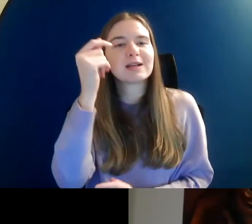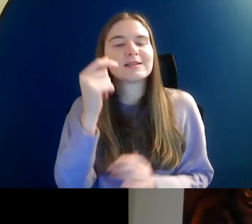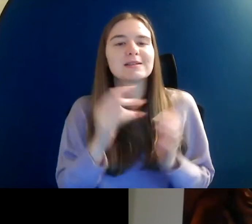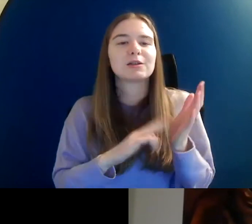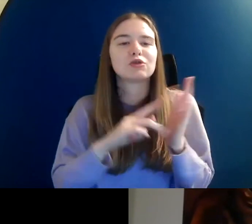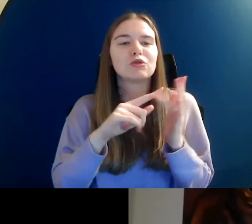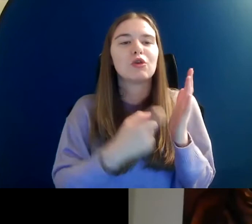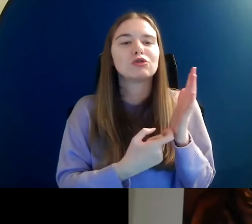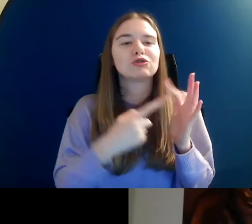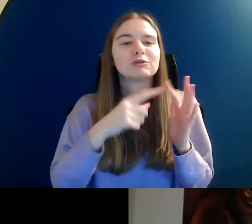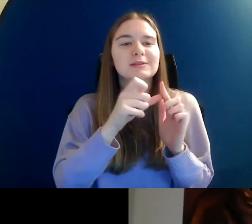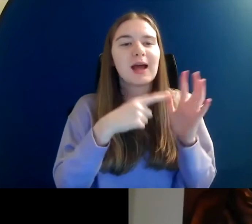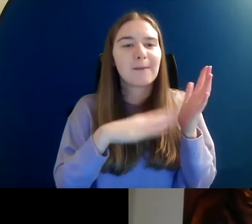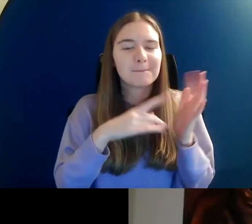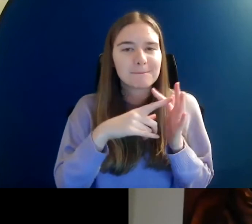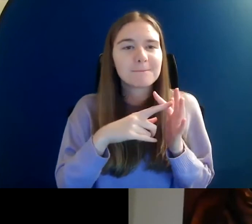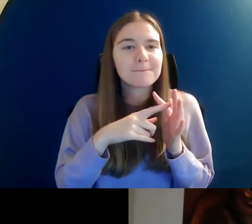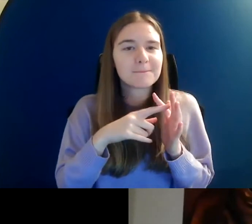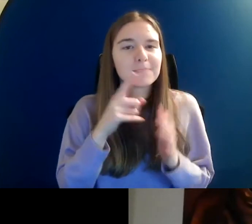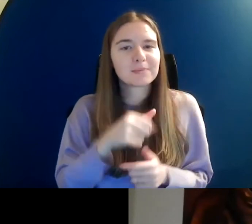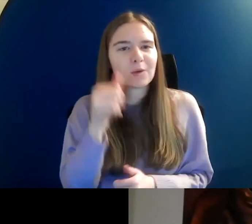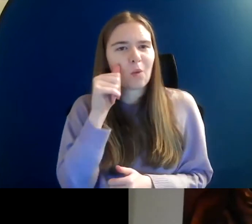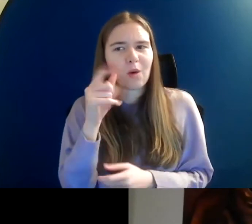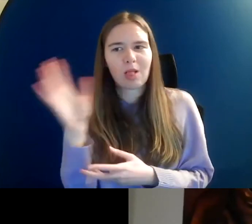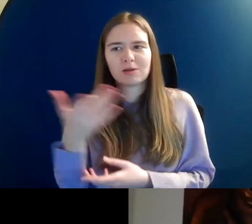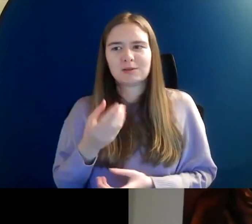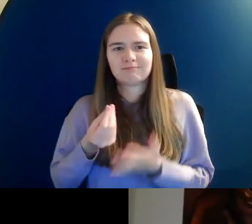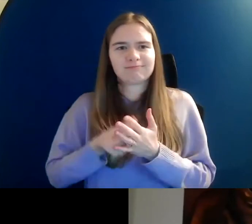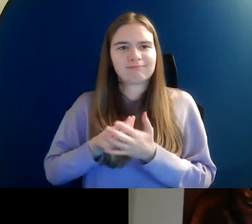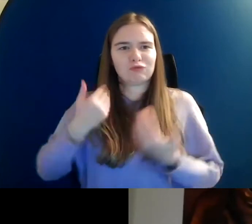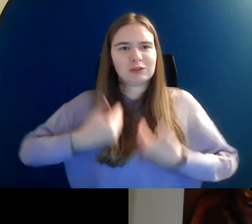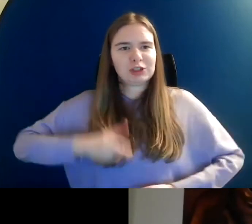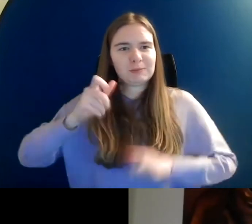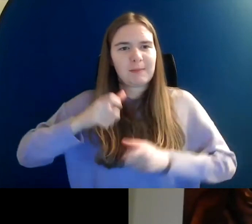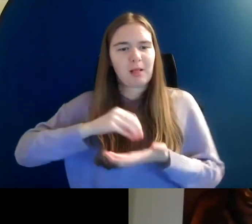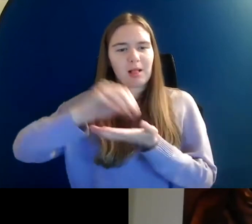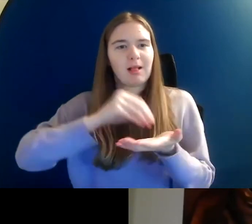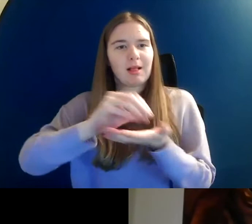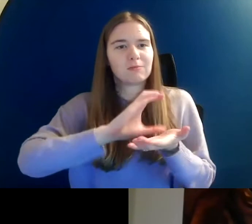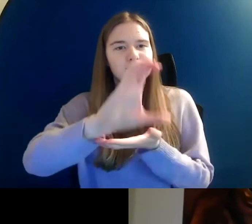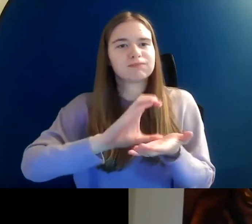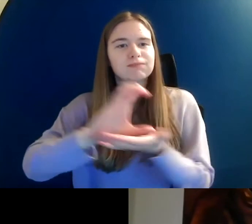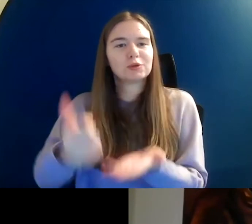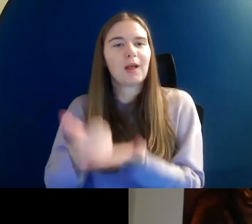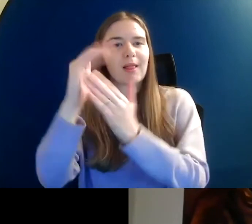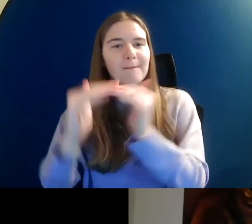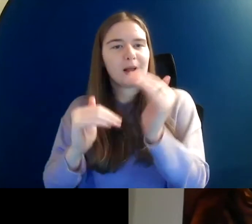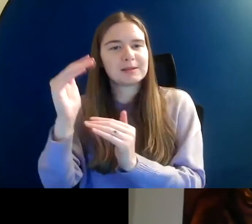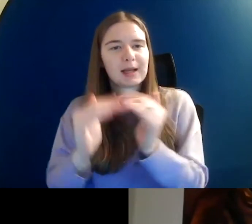vast amounts of money to rebuild the historic building. Why aren't they rushing to help the environment that they live in? With the amount that was pledged